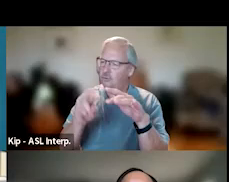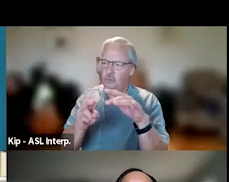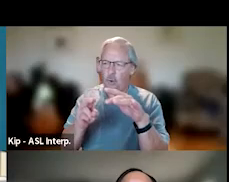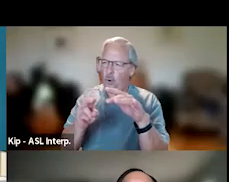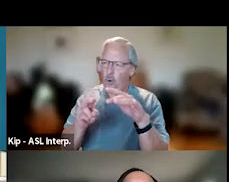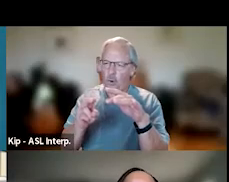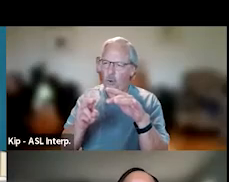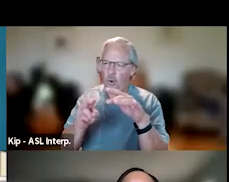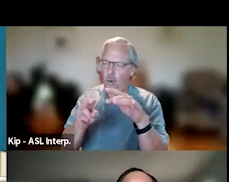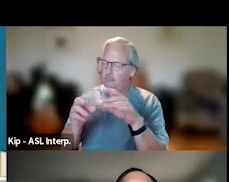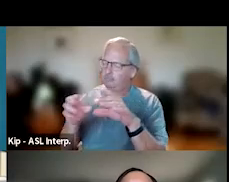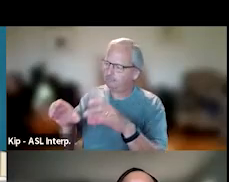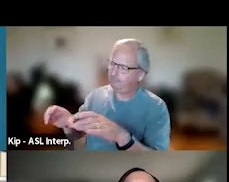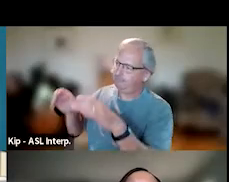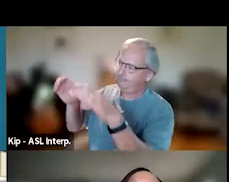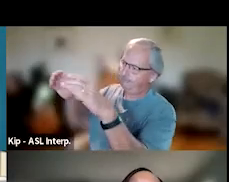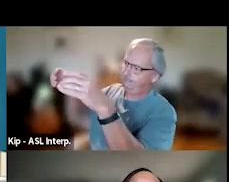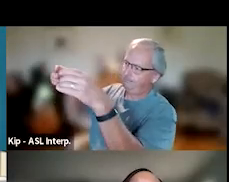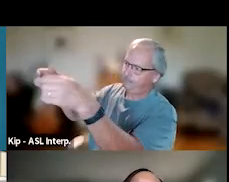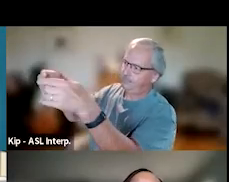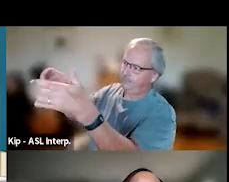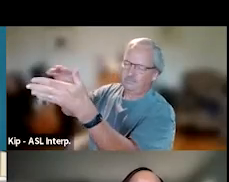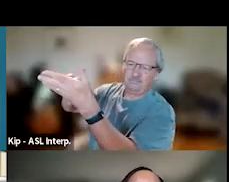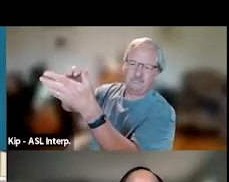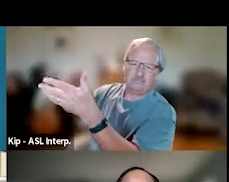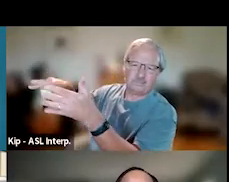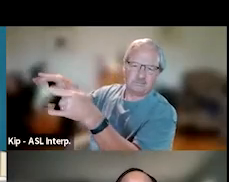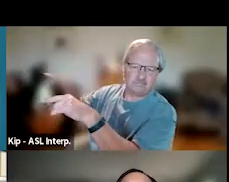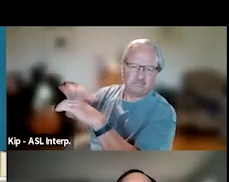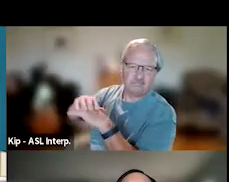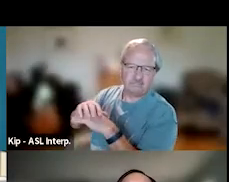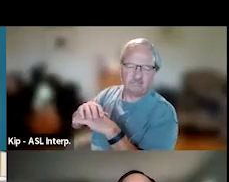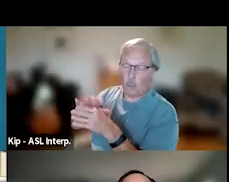on a shelf as if it was something that you learned in passing.